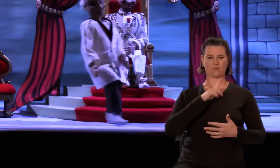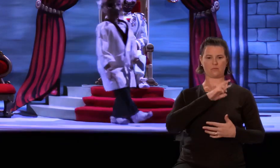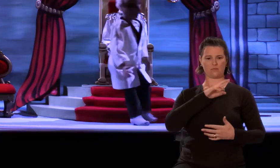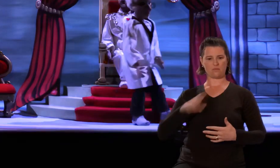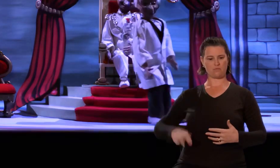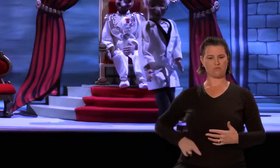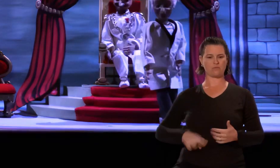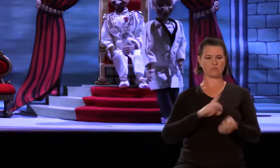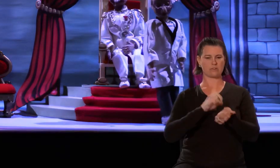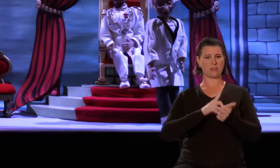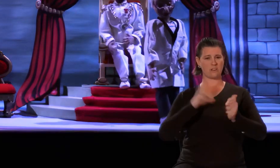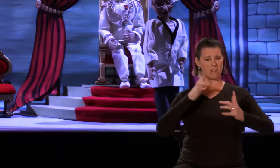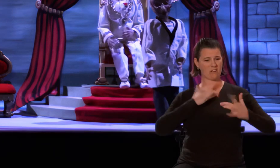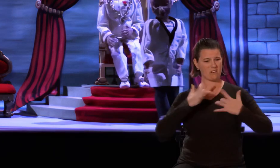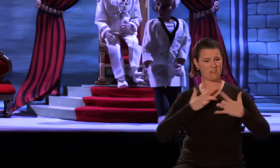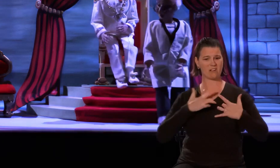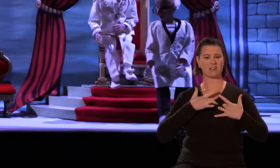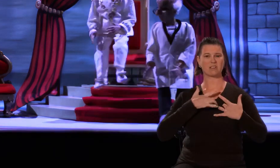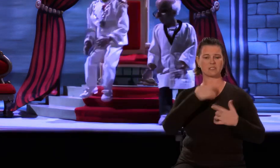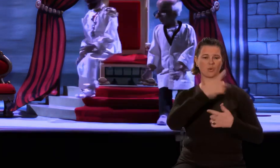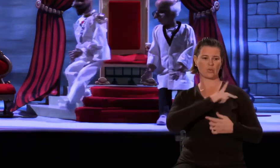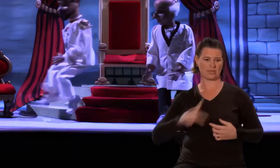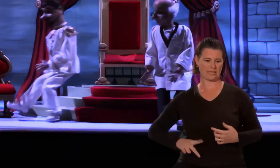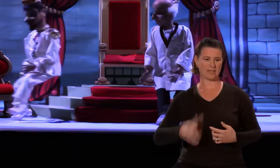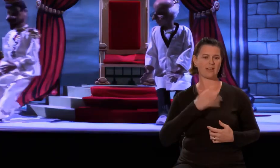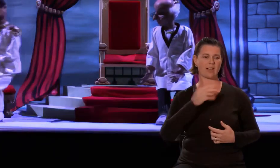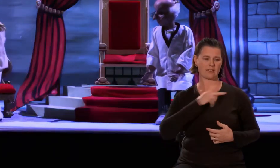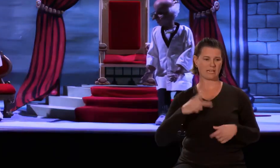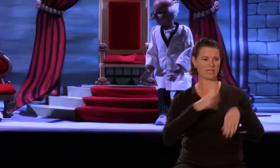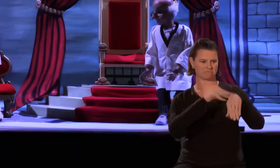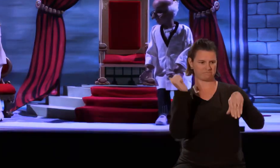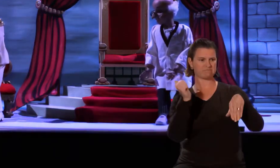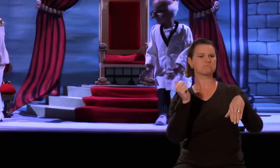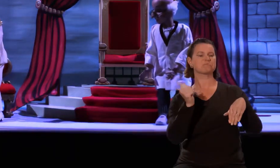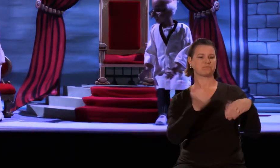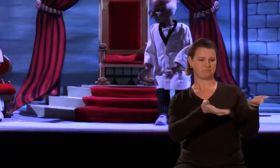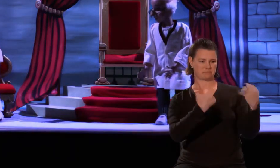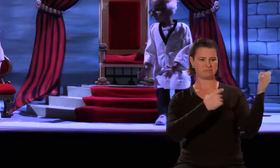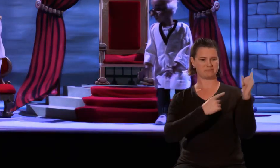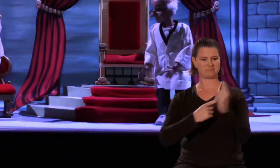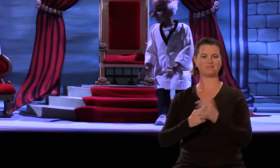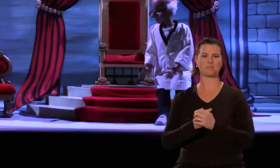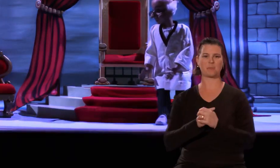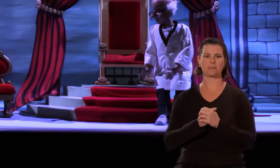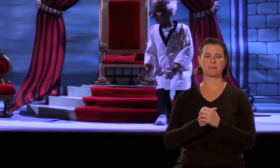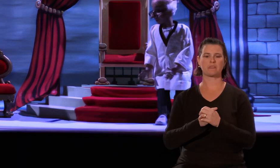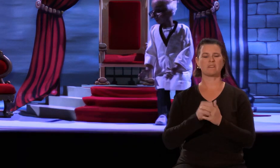He sent for the King, Lenore's father, and the King came to see her. [Lenore] Oh, Daddy.